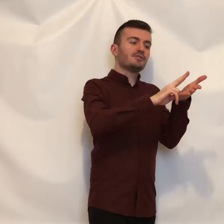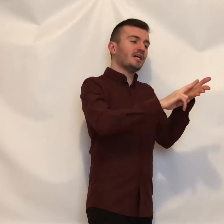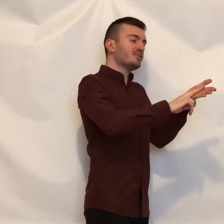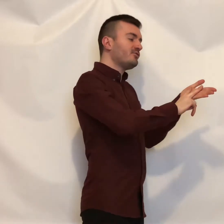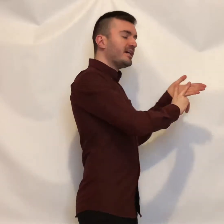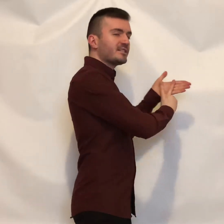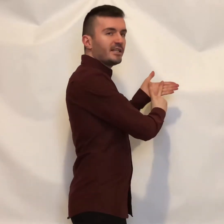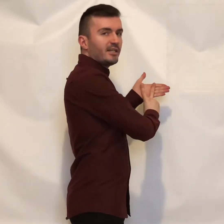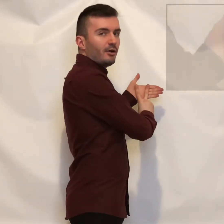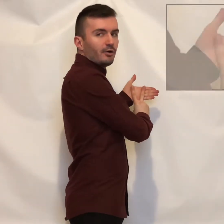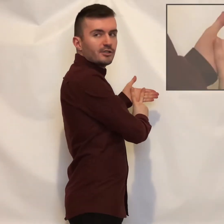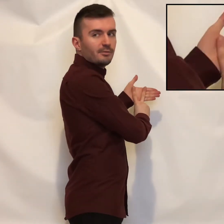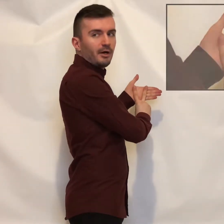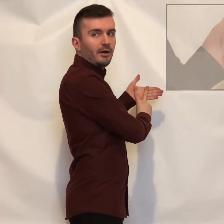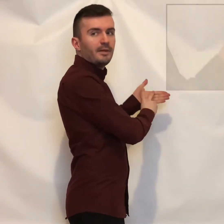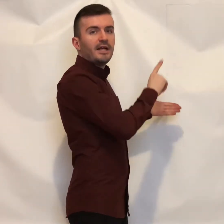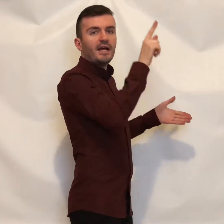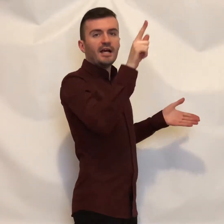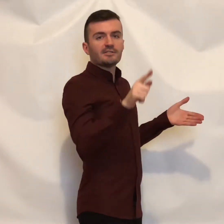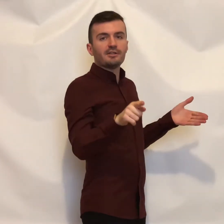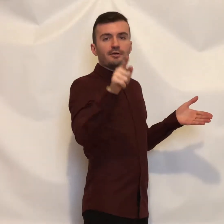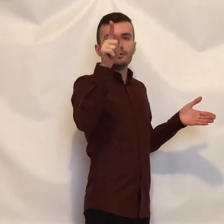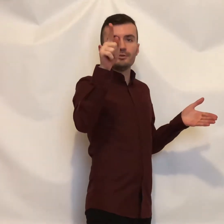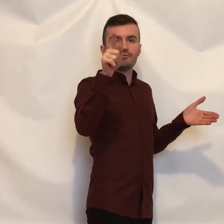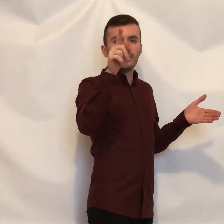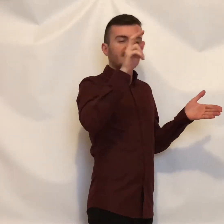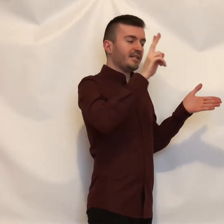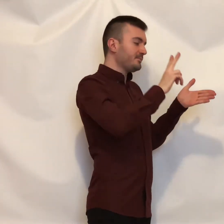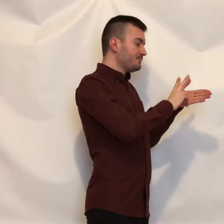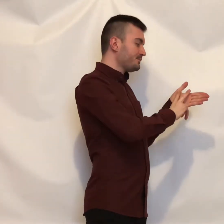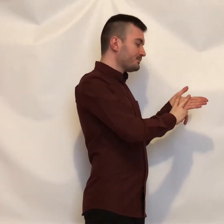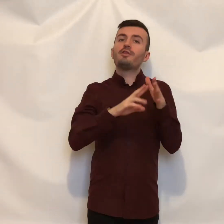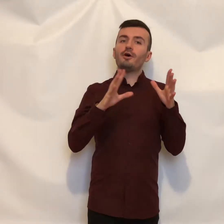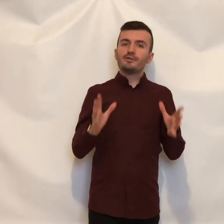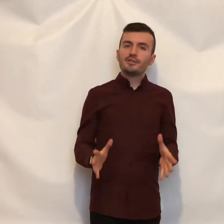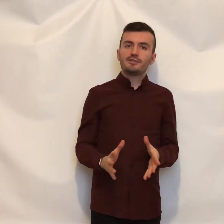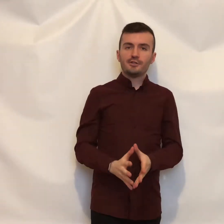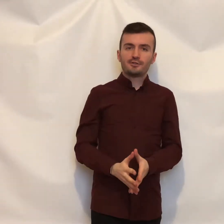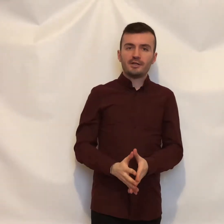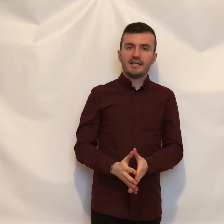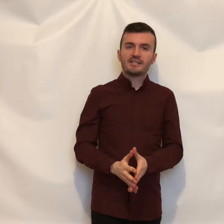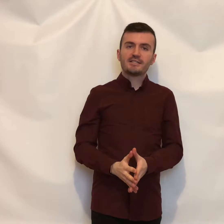you sign directly on to your palm as though you'd write it. those are the two tricks